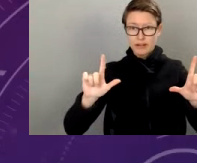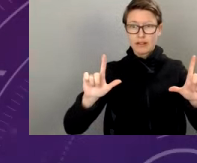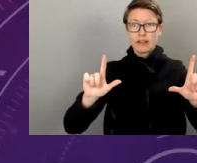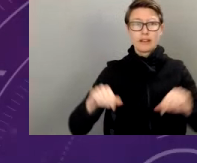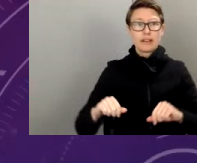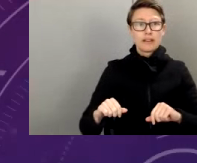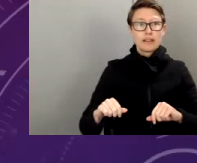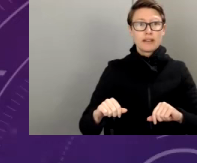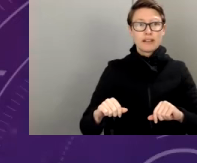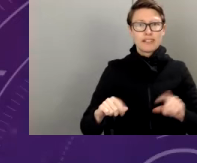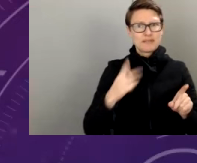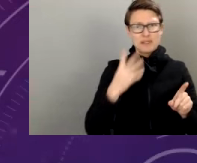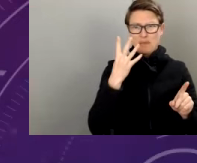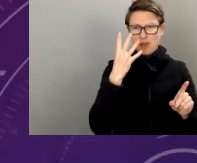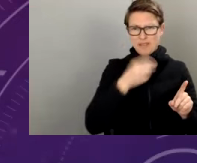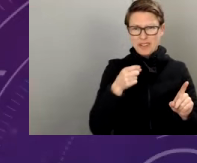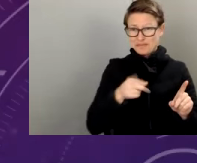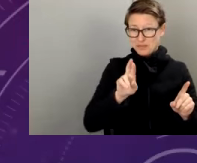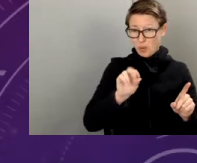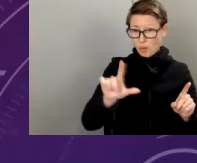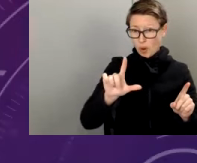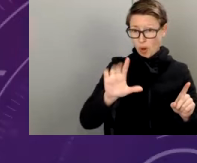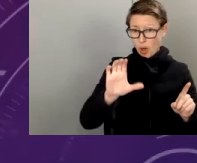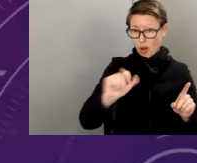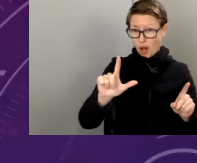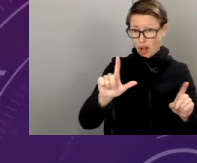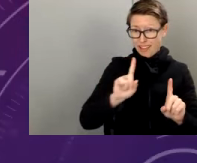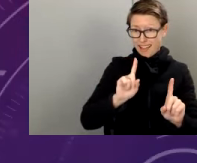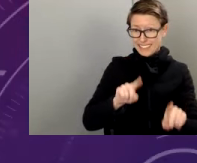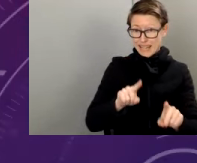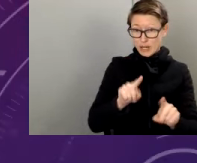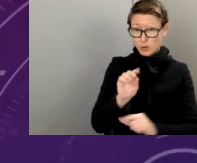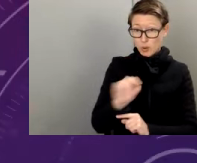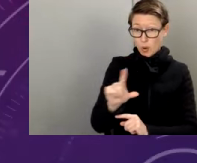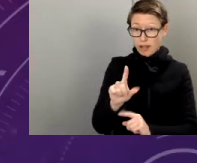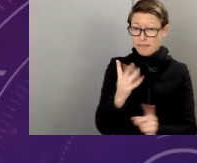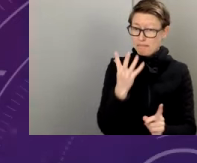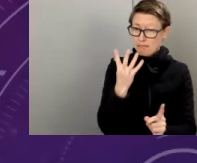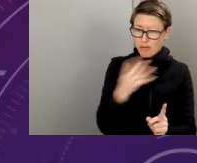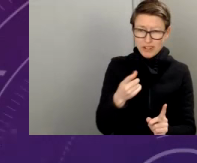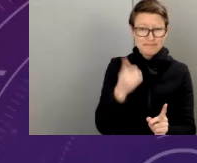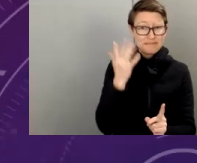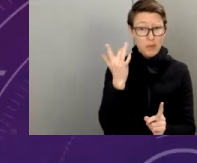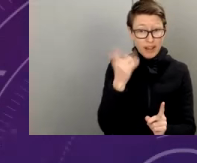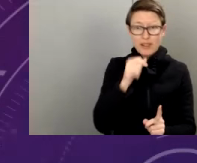The beauty of using the roll call attendance tool. We don't have to make a lot of changes to it. We just need to convert the file.